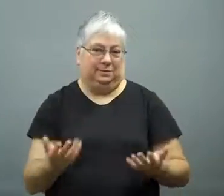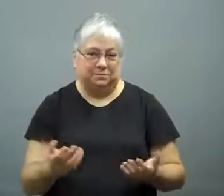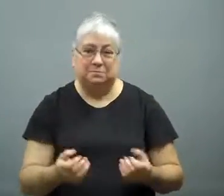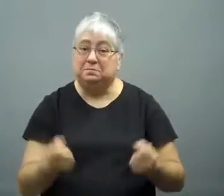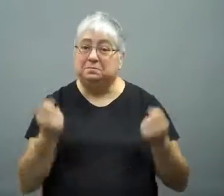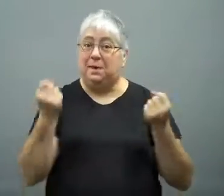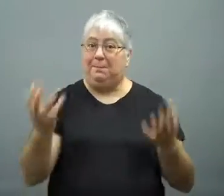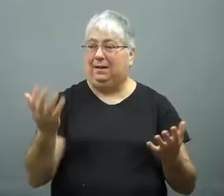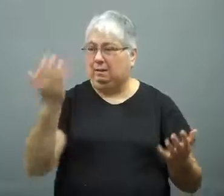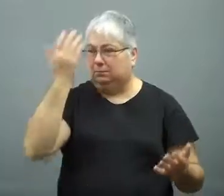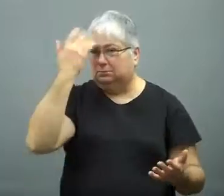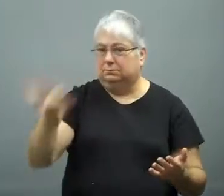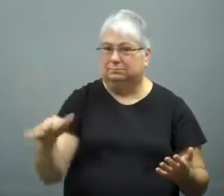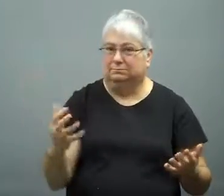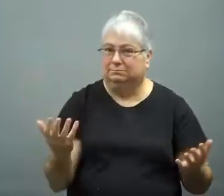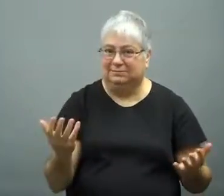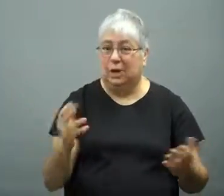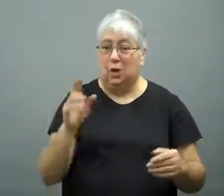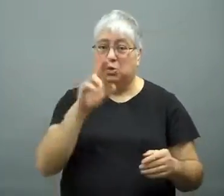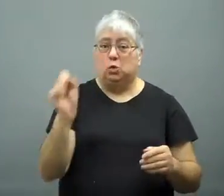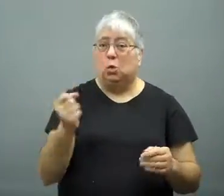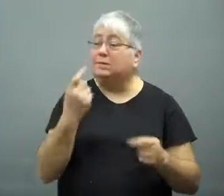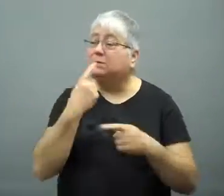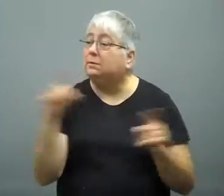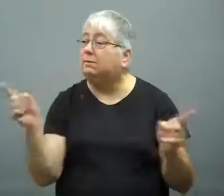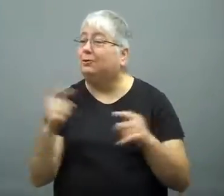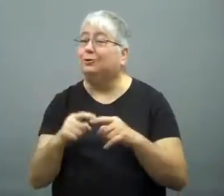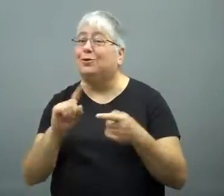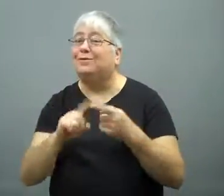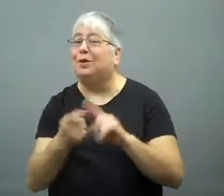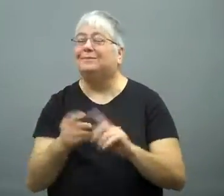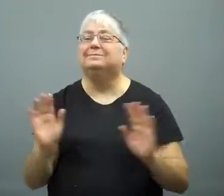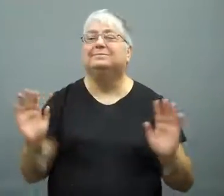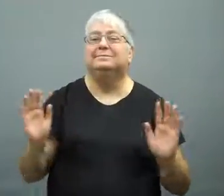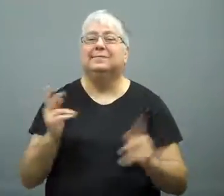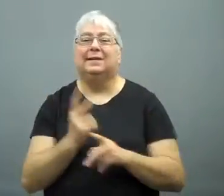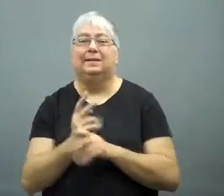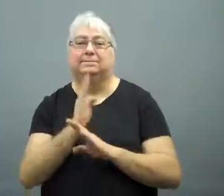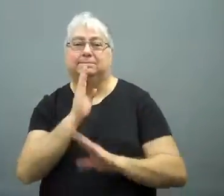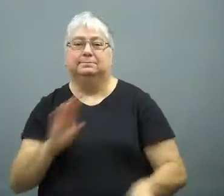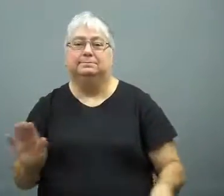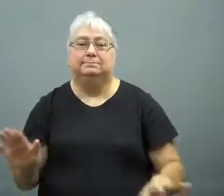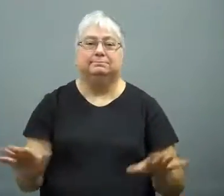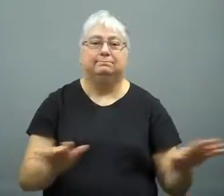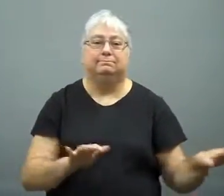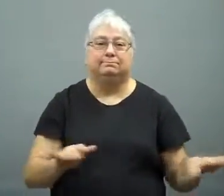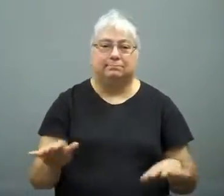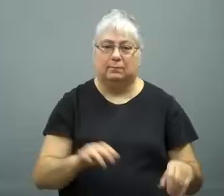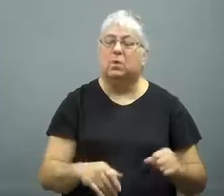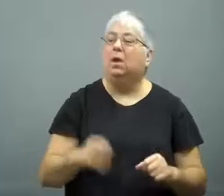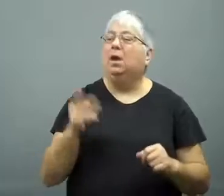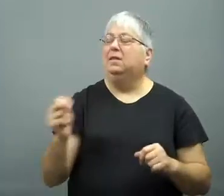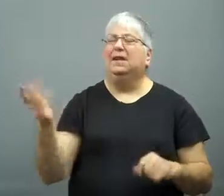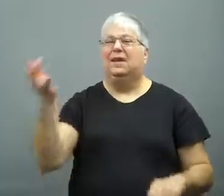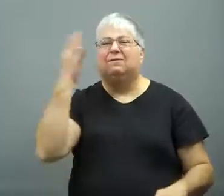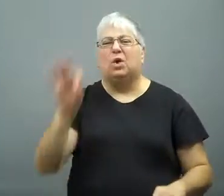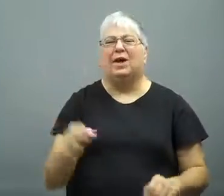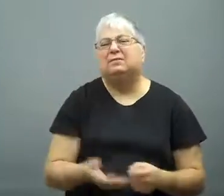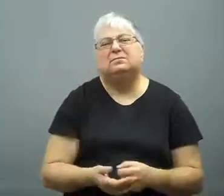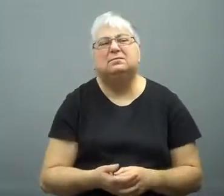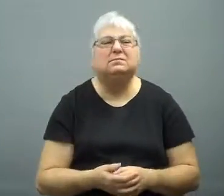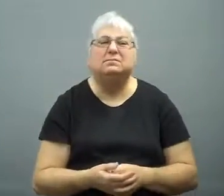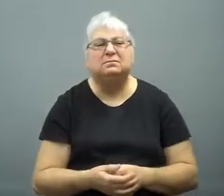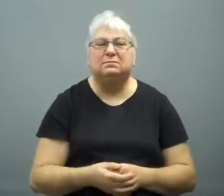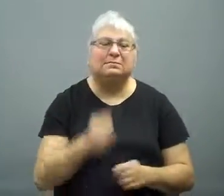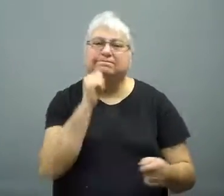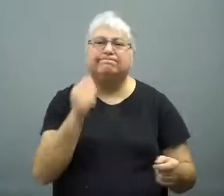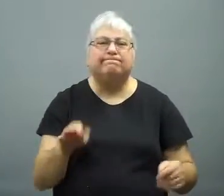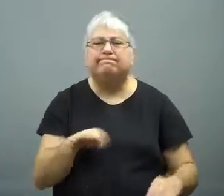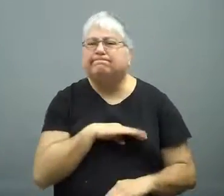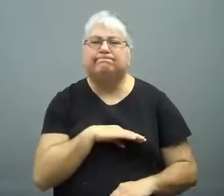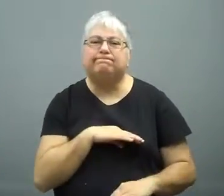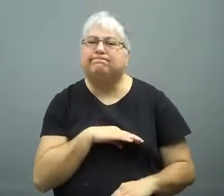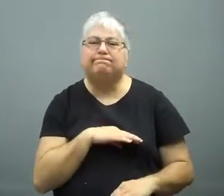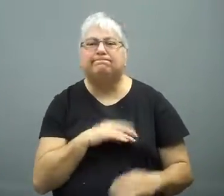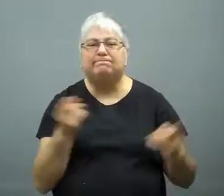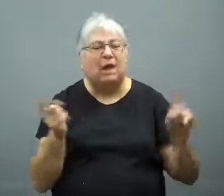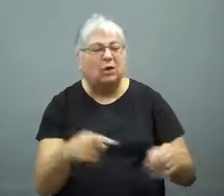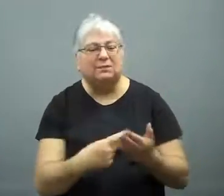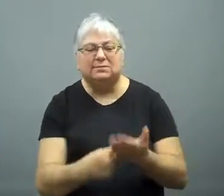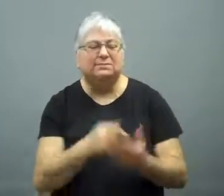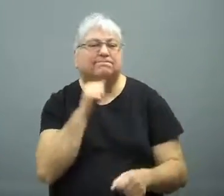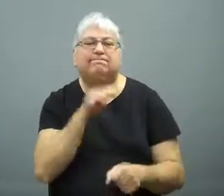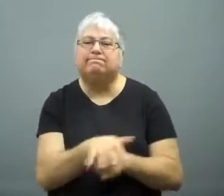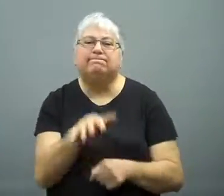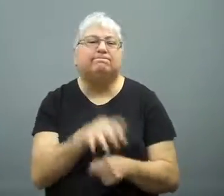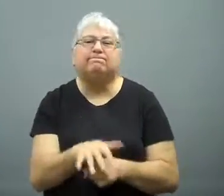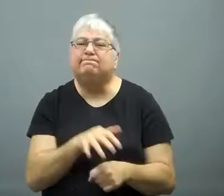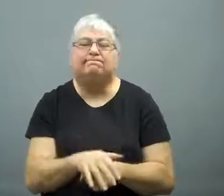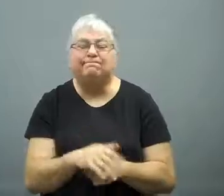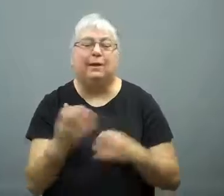Many were unaware. The U.S. didn't tell its allies.